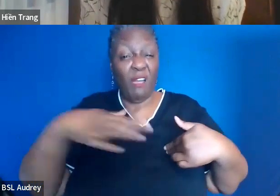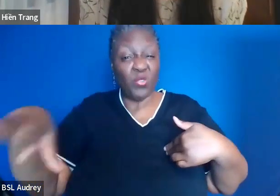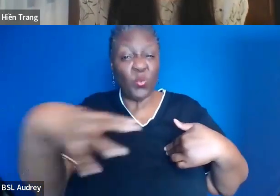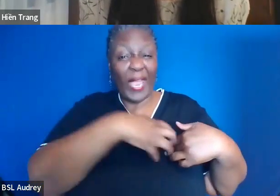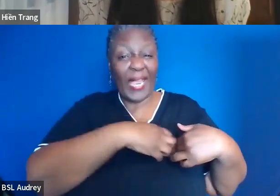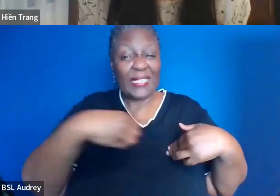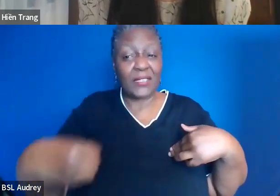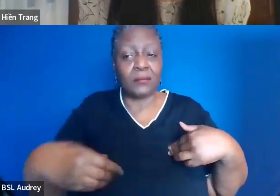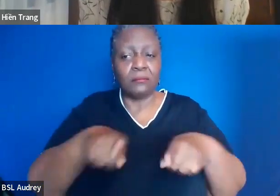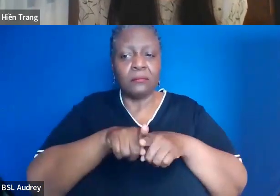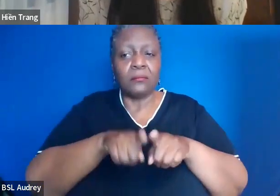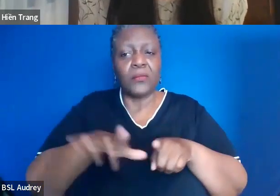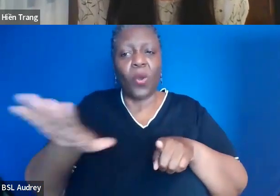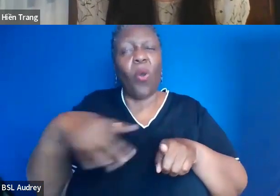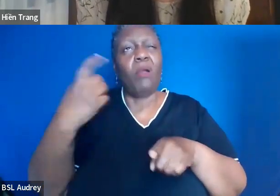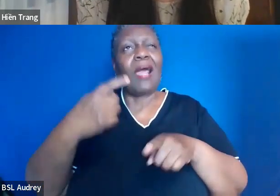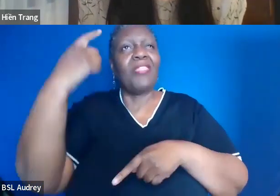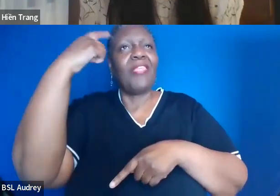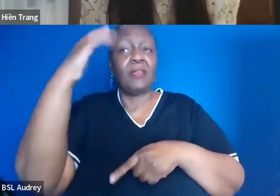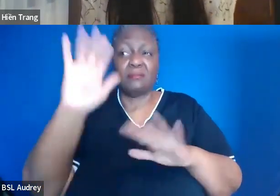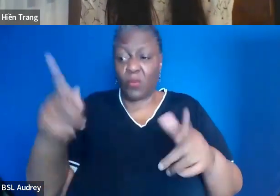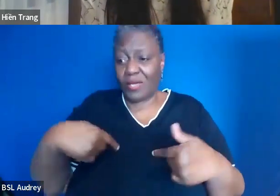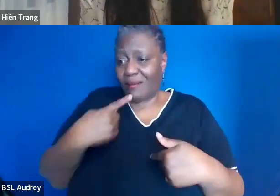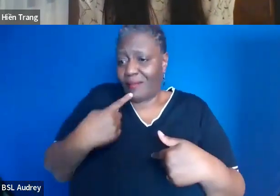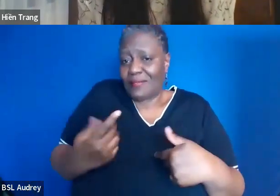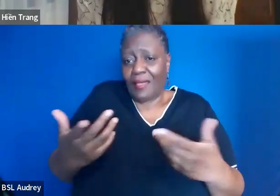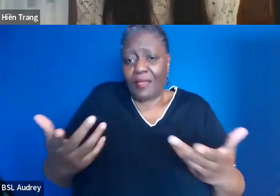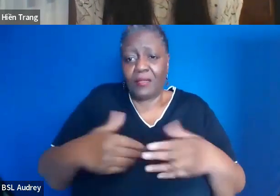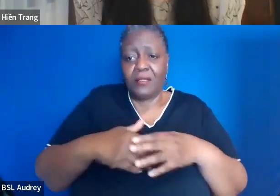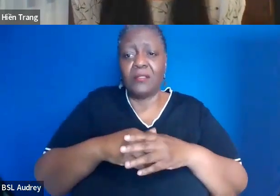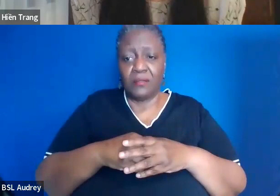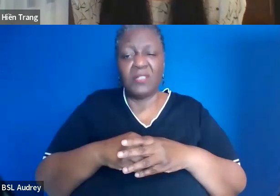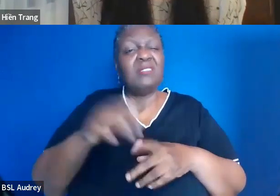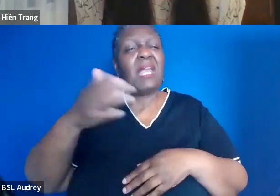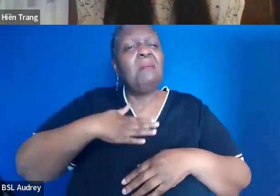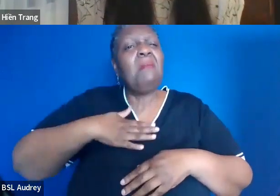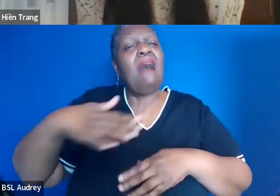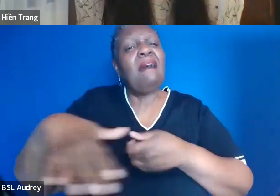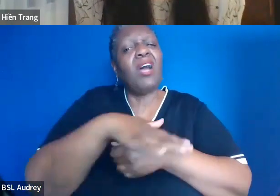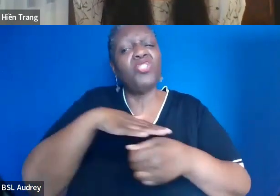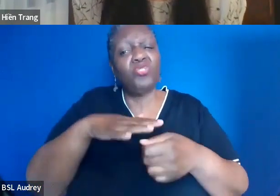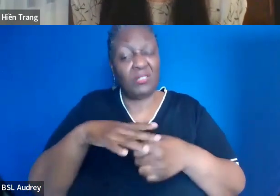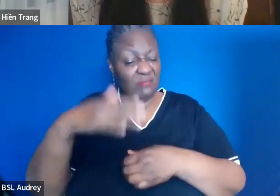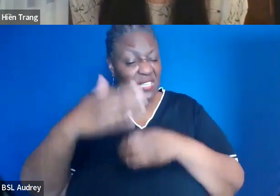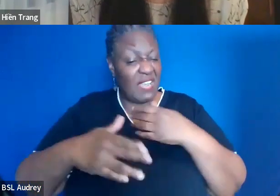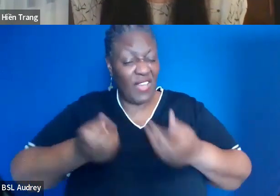all I could think was “What can I say?”, in my country, people never express “I love you”,